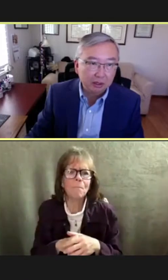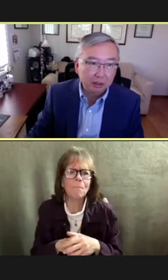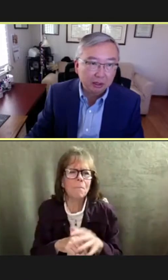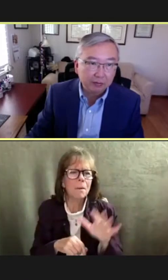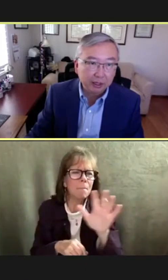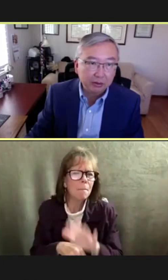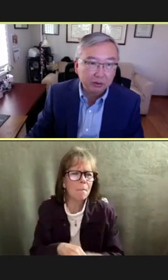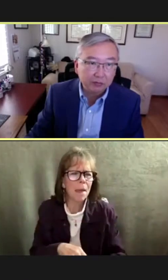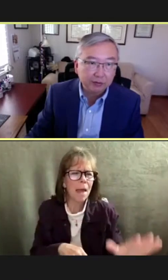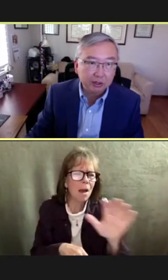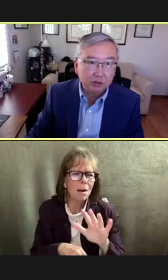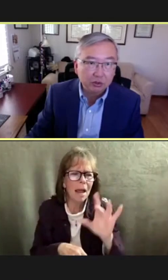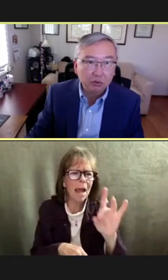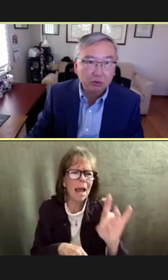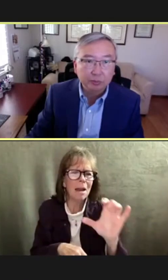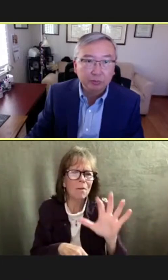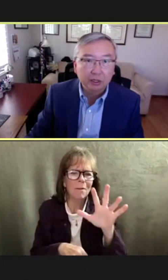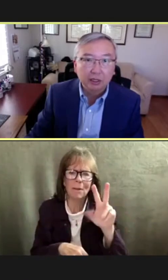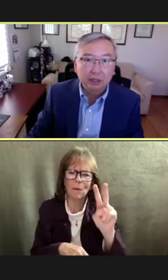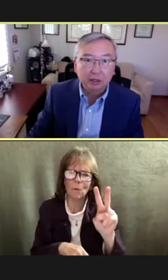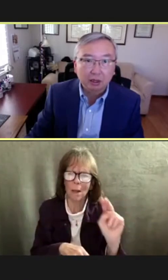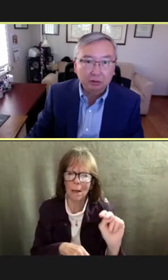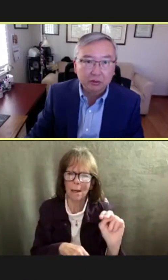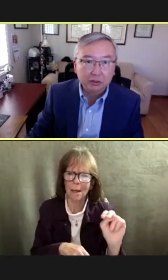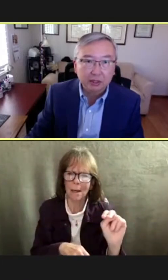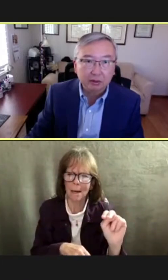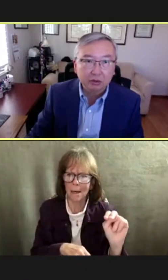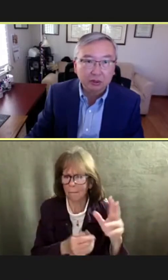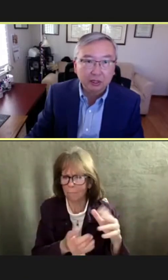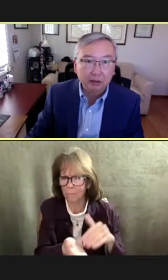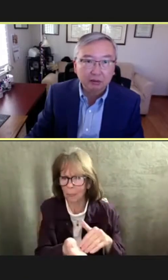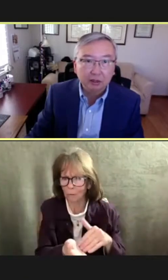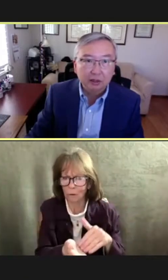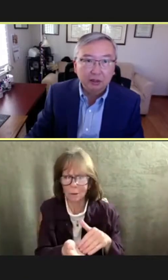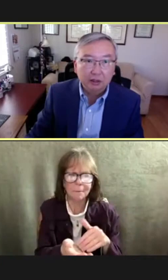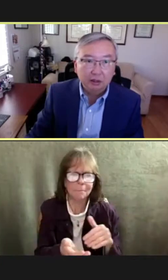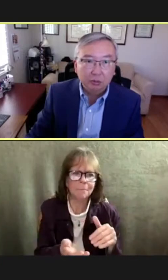over 400 primary care providers,